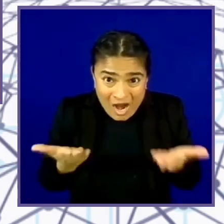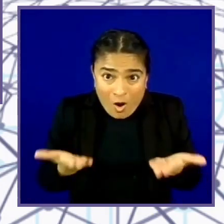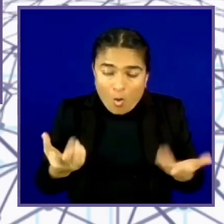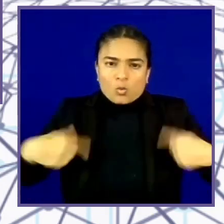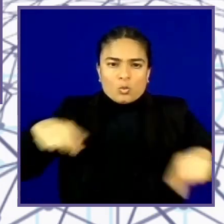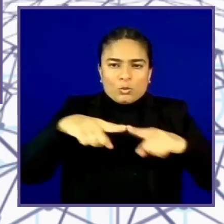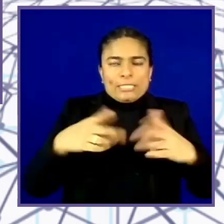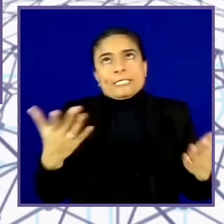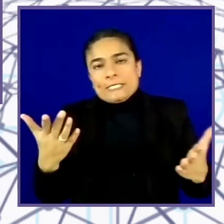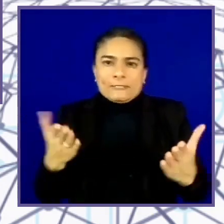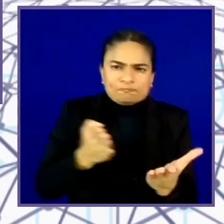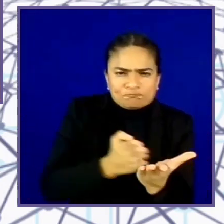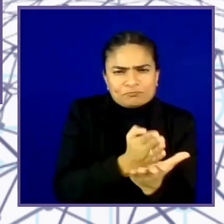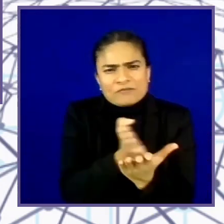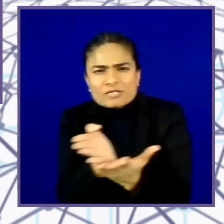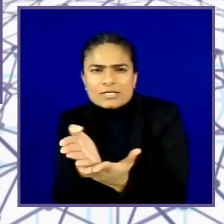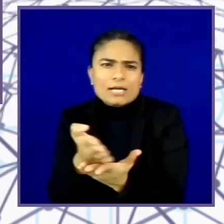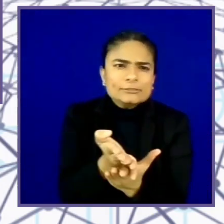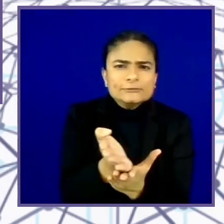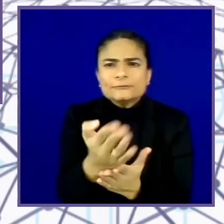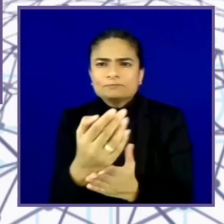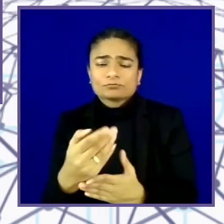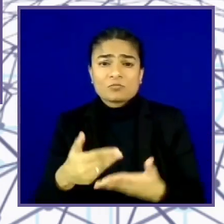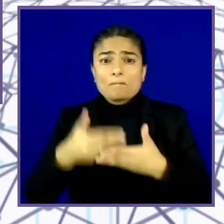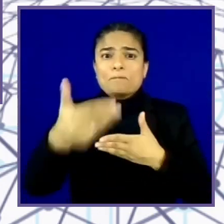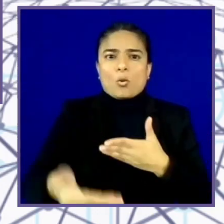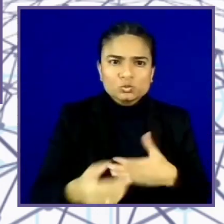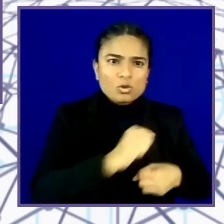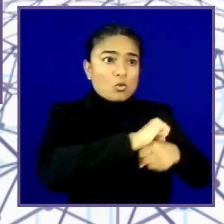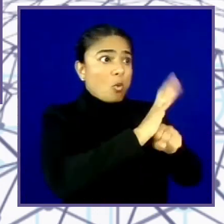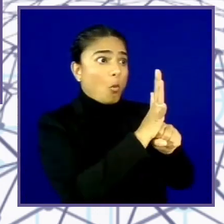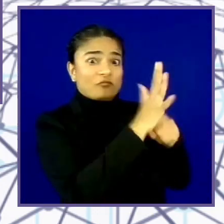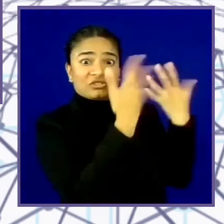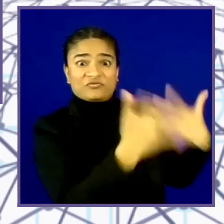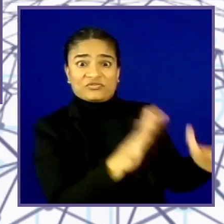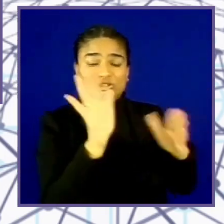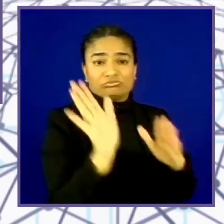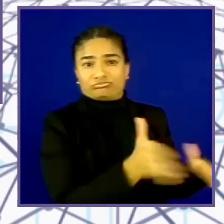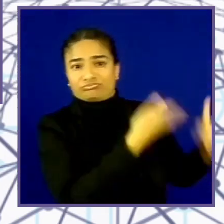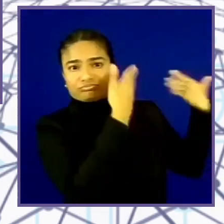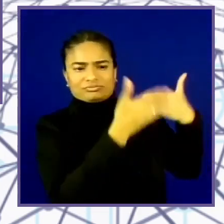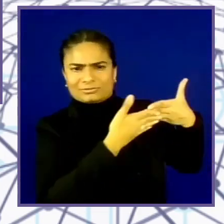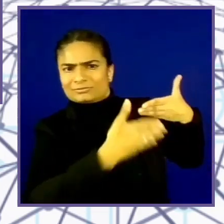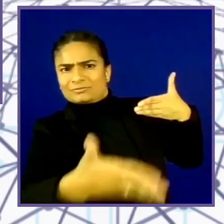A paradigm shift towards disability. Inclusion is critical. We're seeing this kind of behaviour